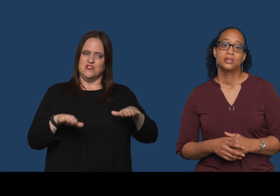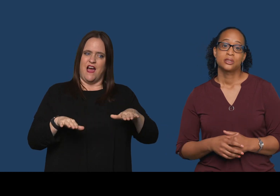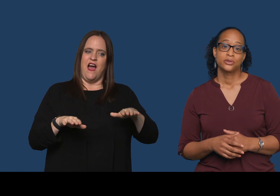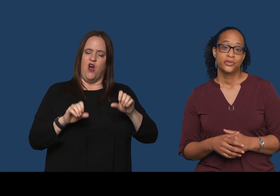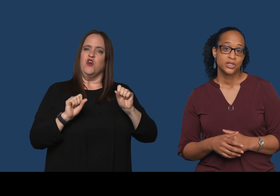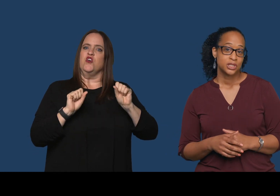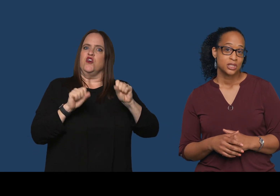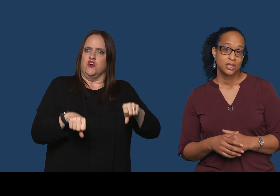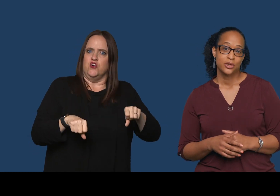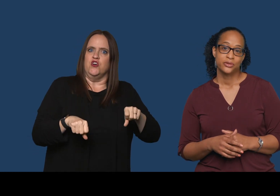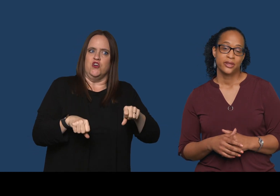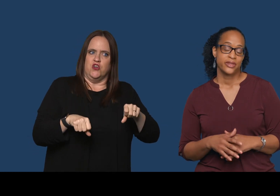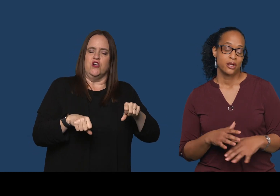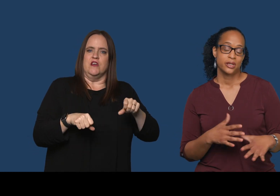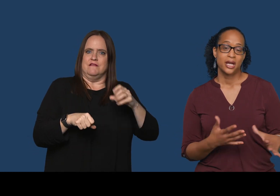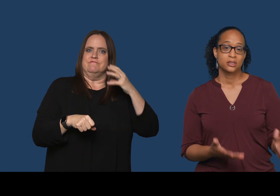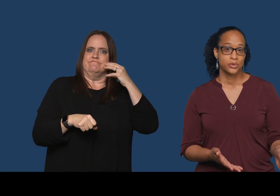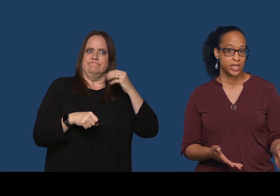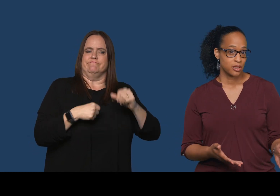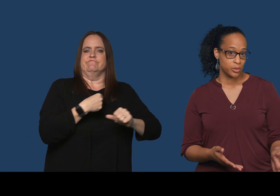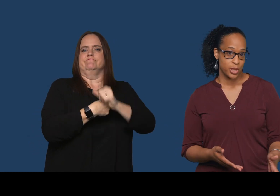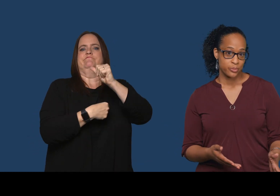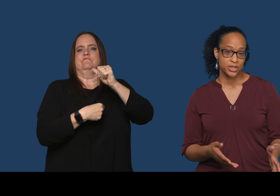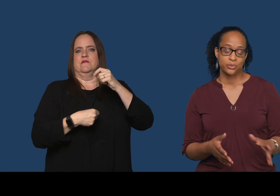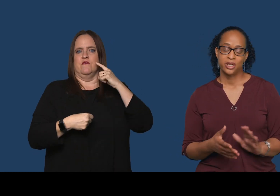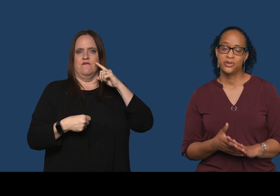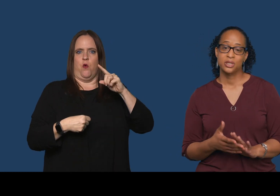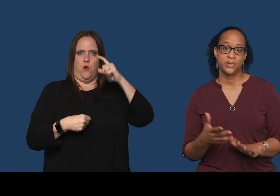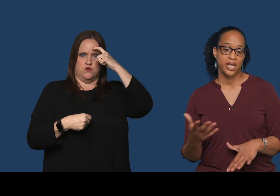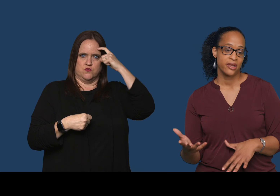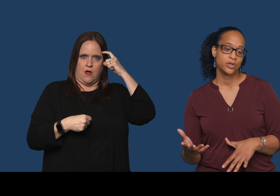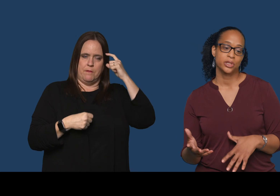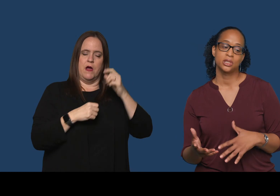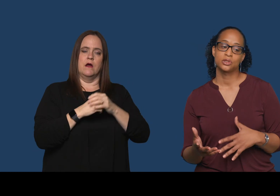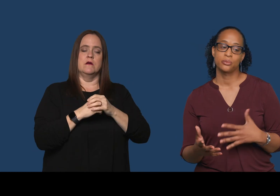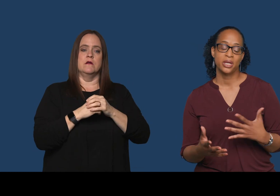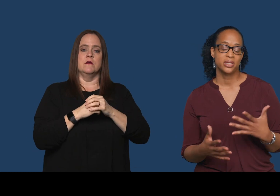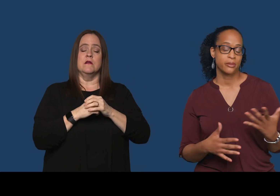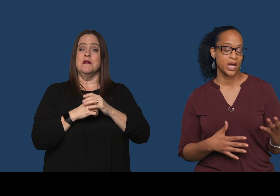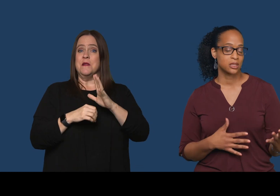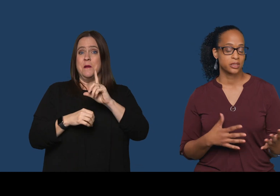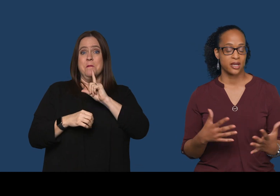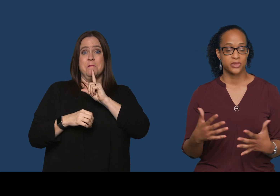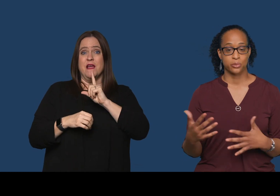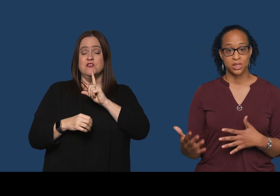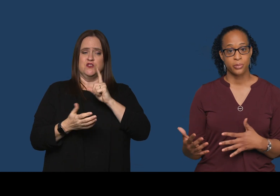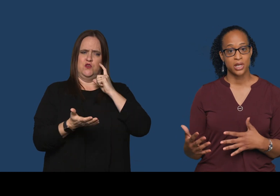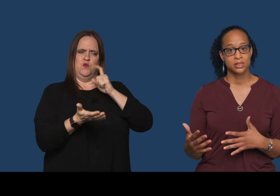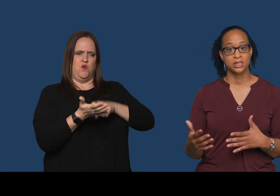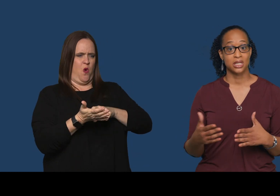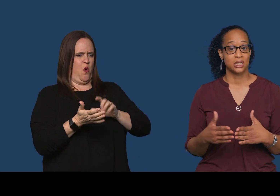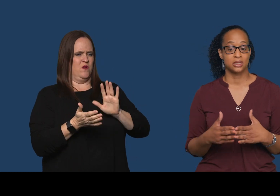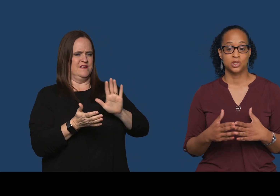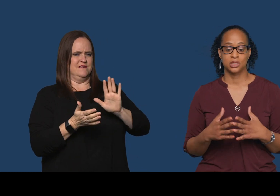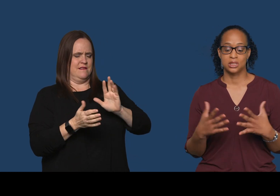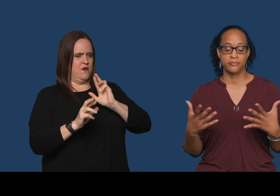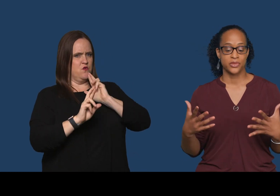So first is know that they are not doing it on purpose. Whatever the behavior is or maybe the maladaptive response, that is just something